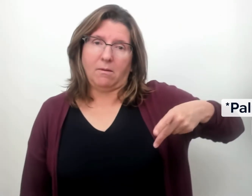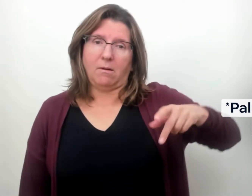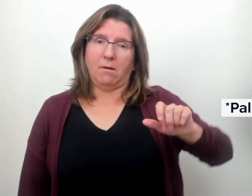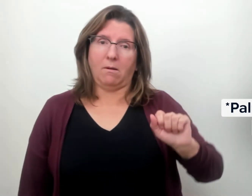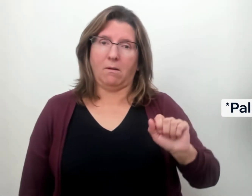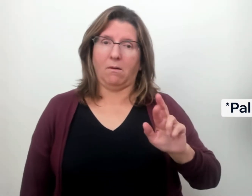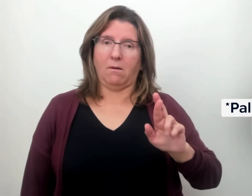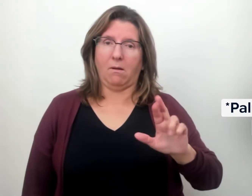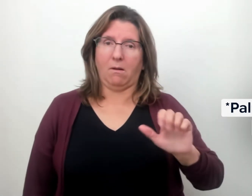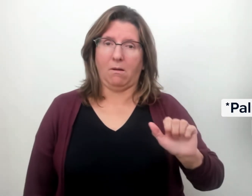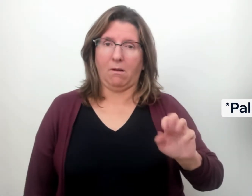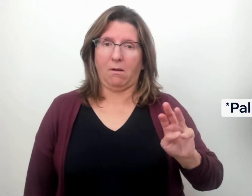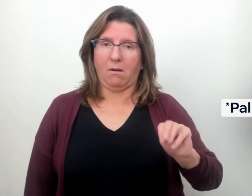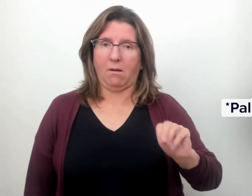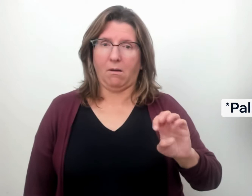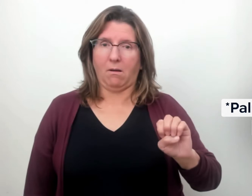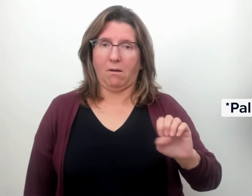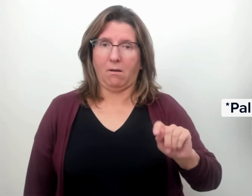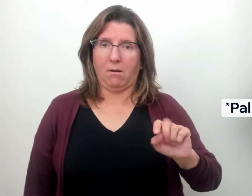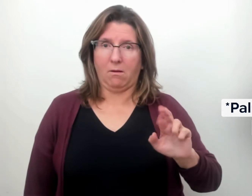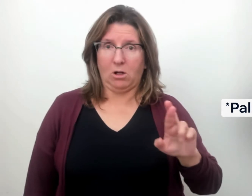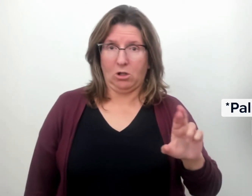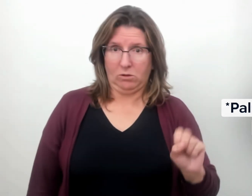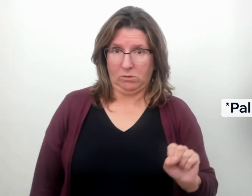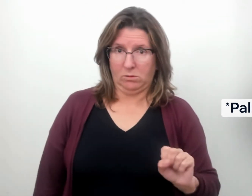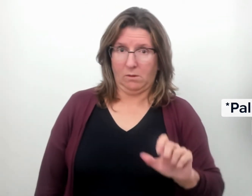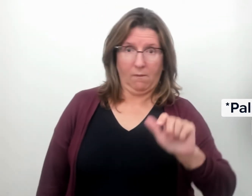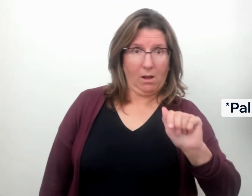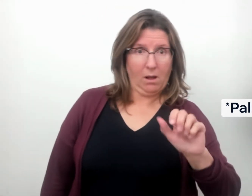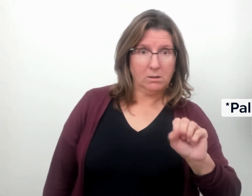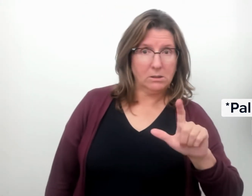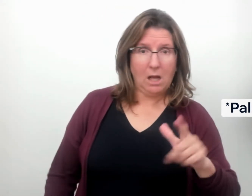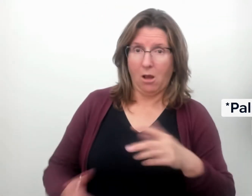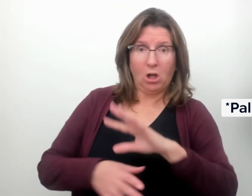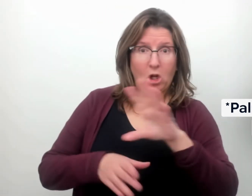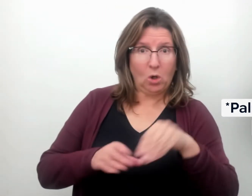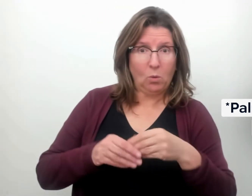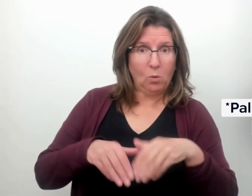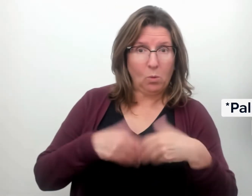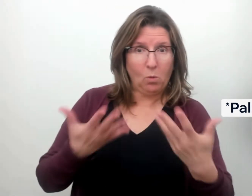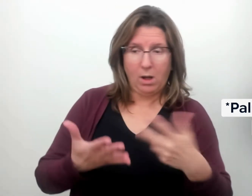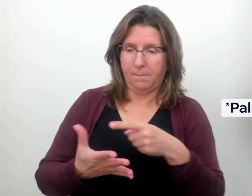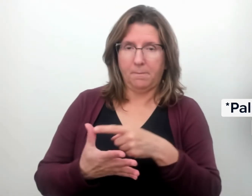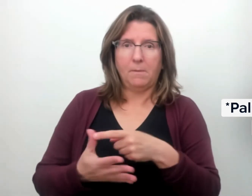The five parameters are: